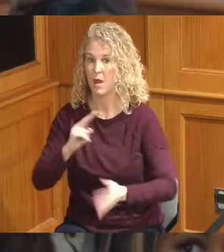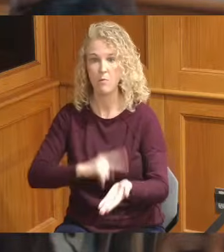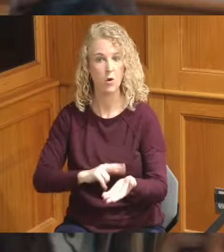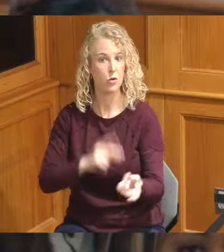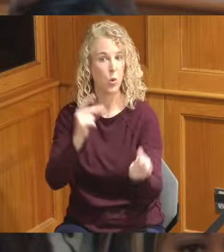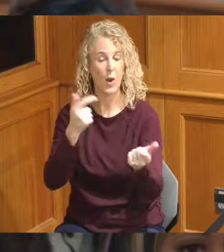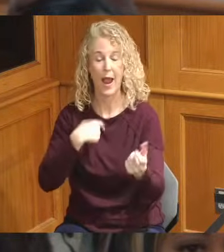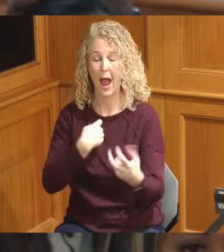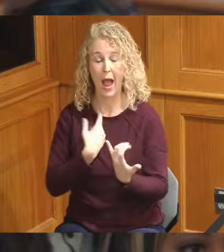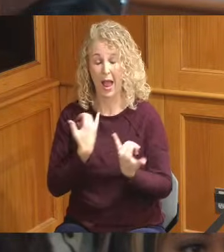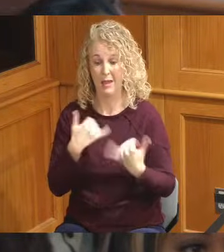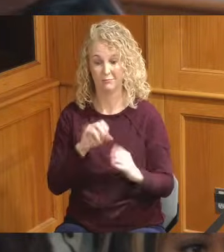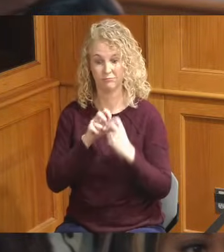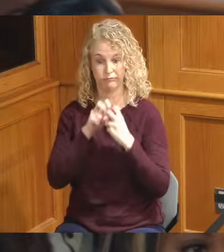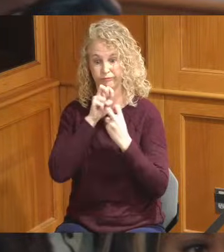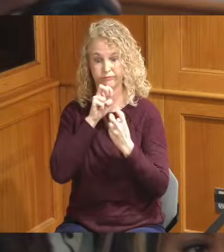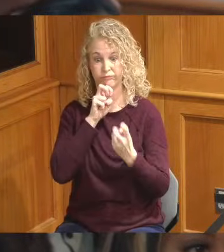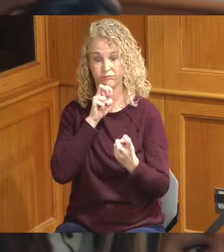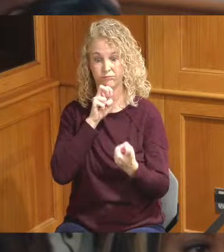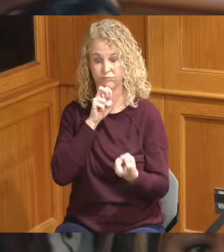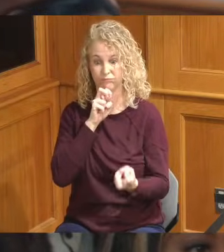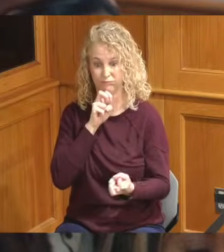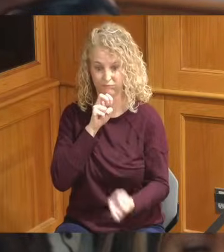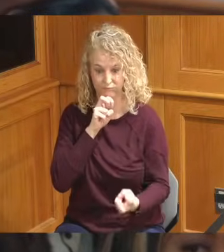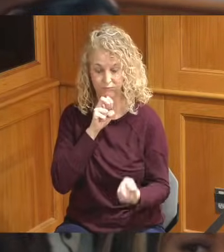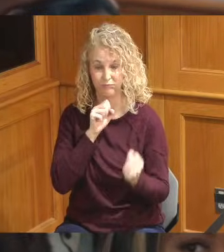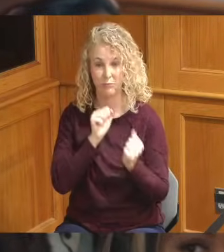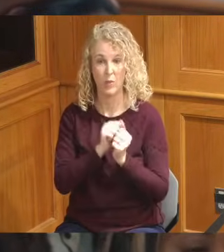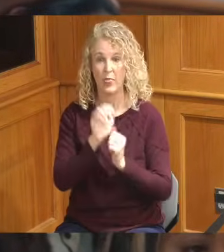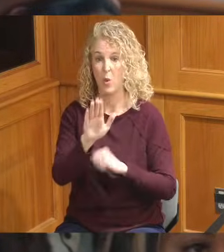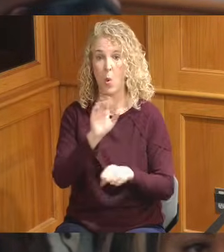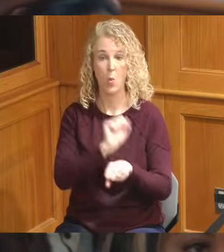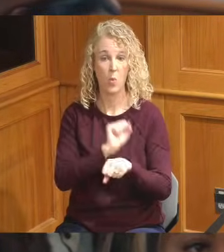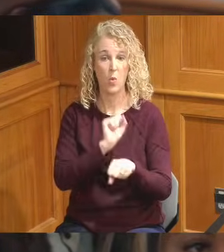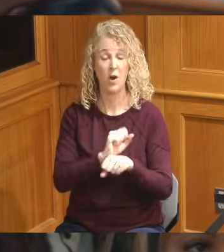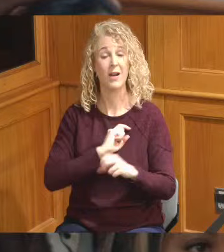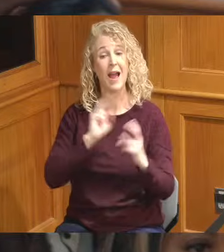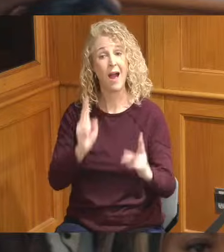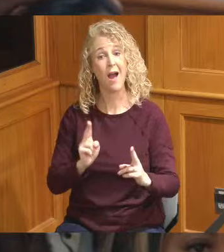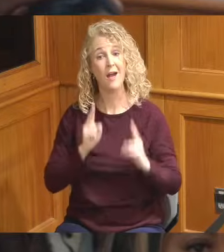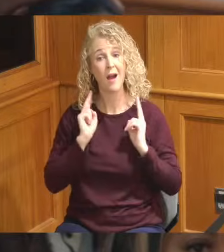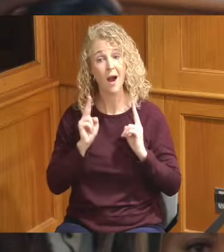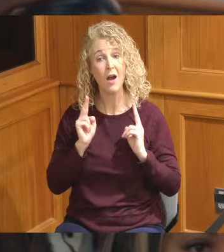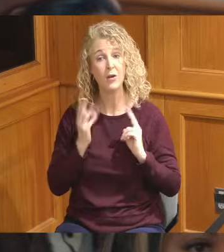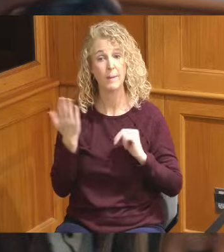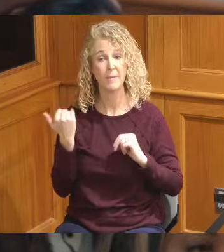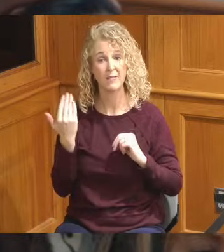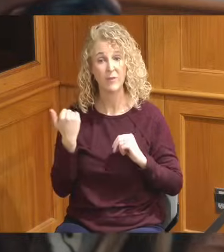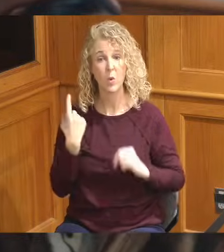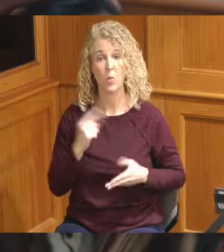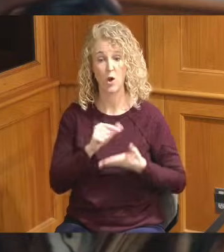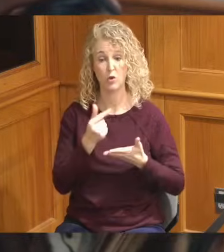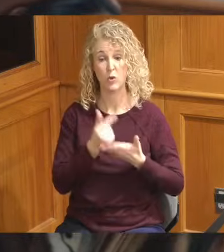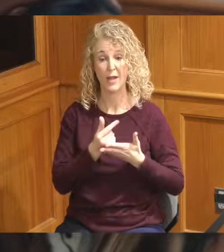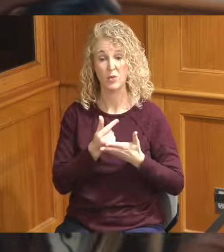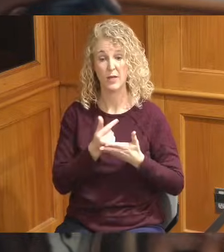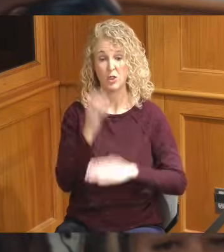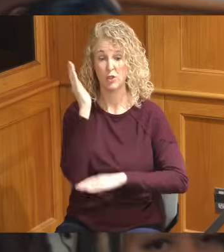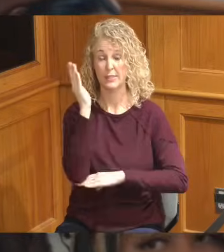I'm just amazed in what you've been able to do. I was honored to be one of the graduation speakers